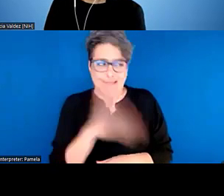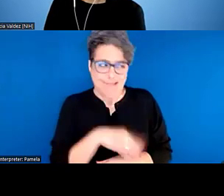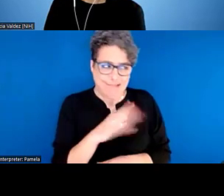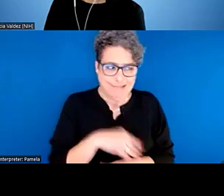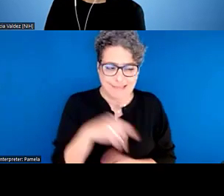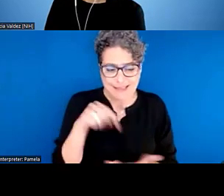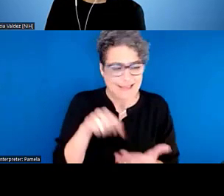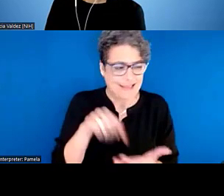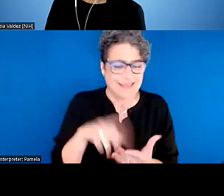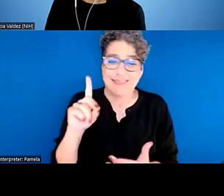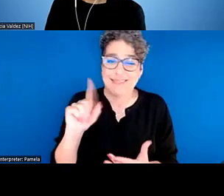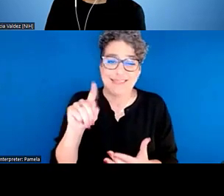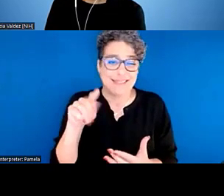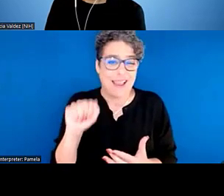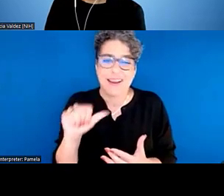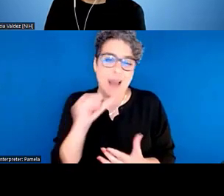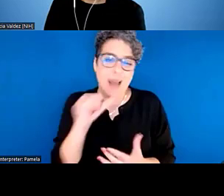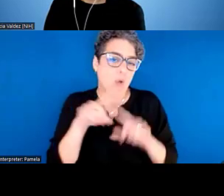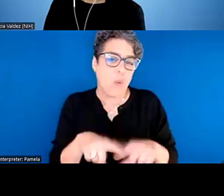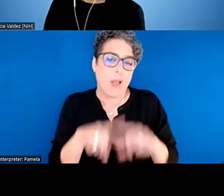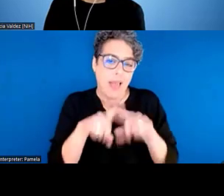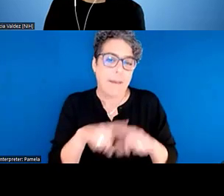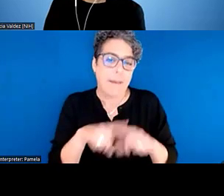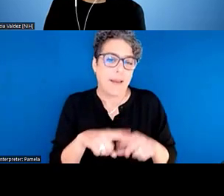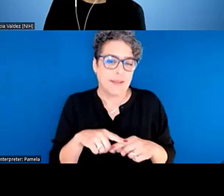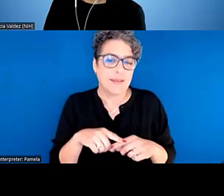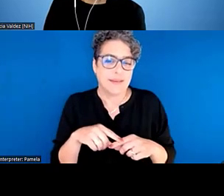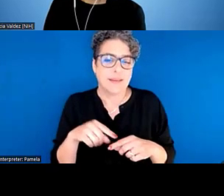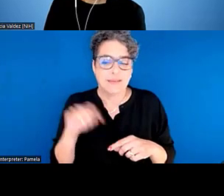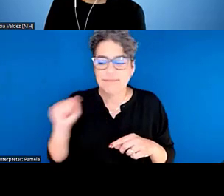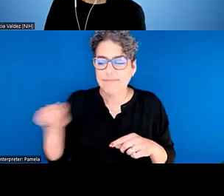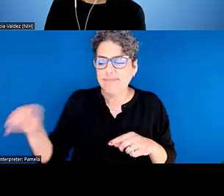someone .. other colleagues are making data, making up,